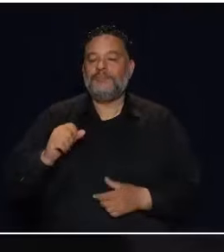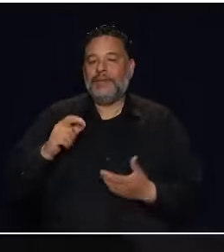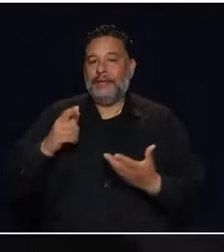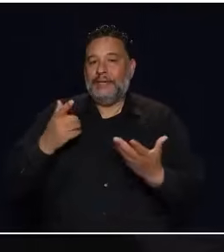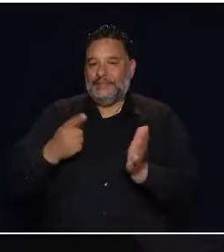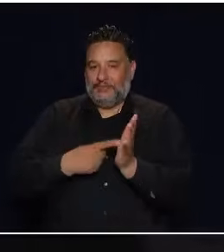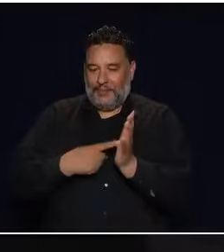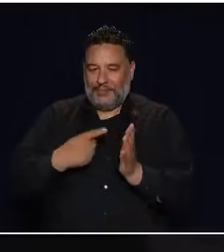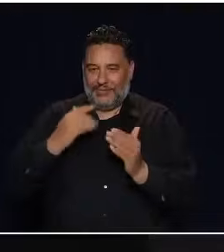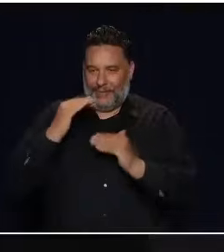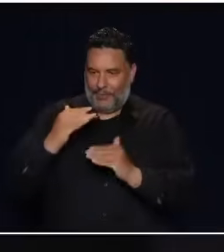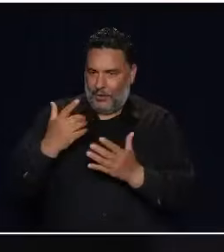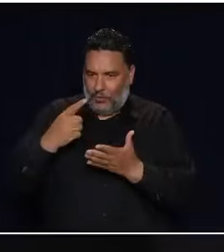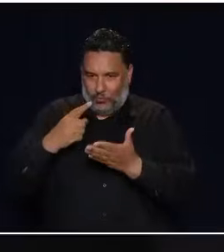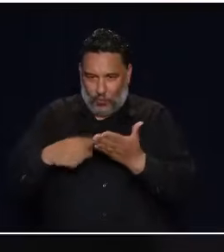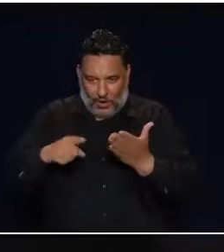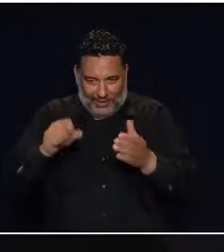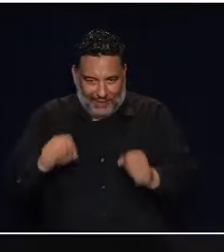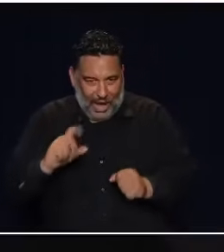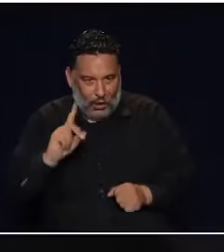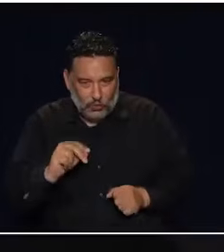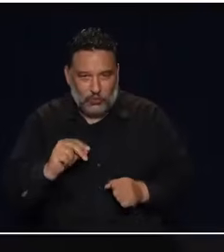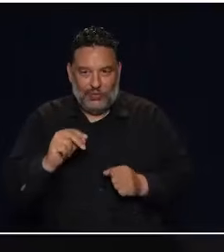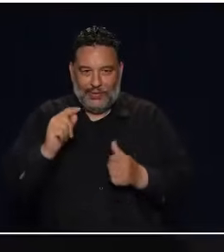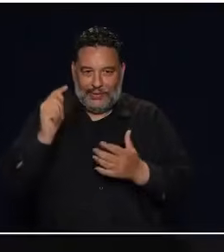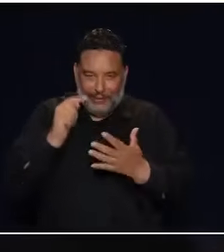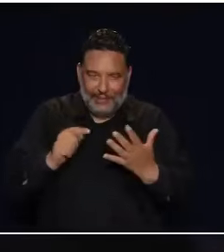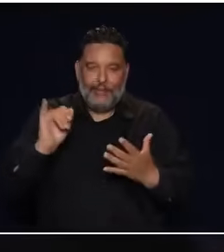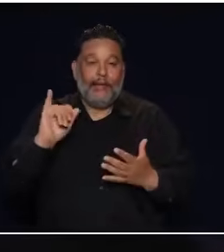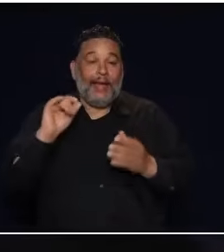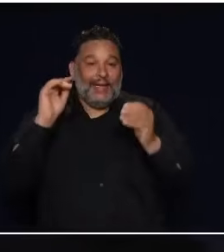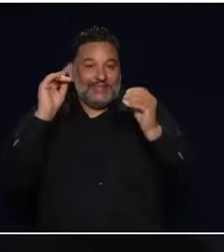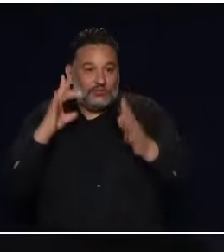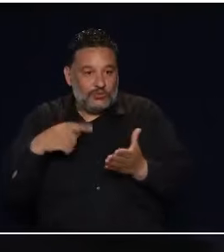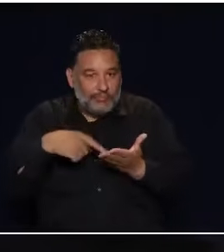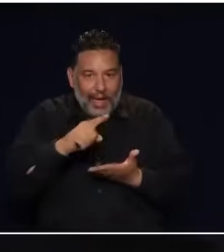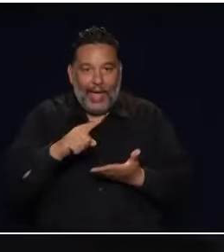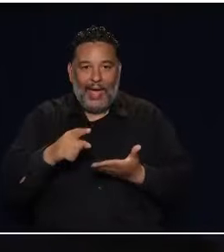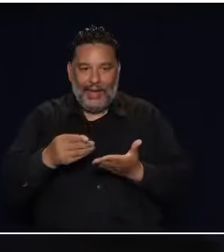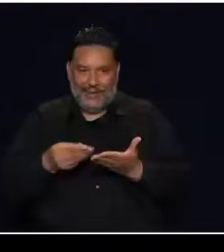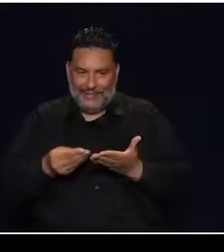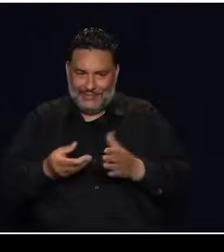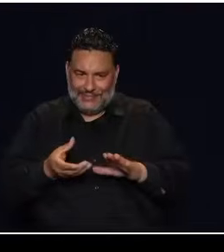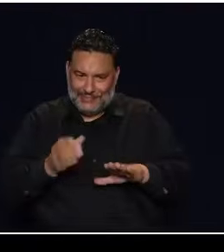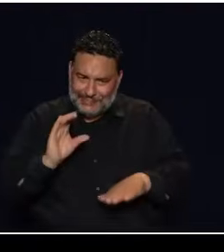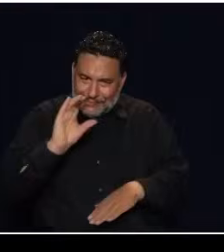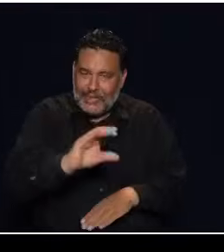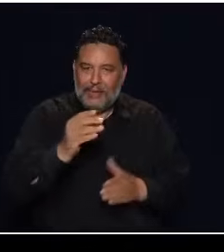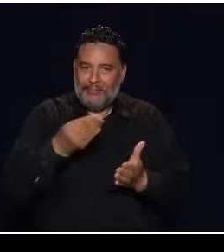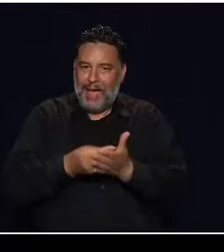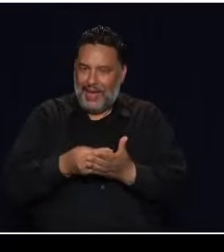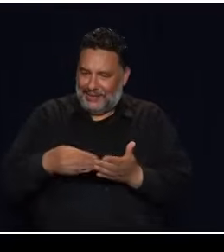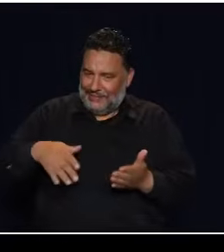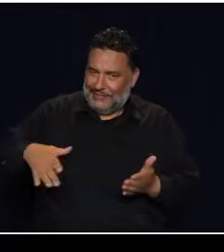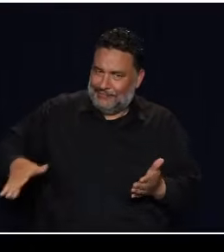THIS POSITION CAN BE LIMITED AT TIMES IN WHAT YOU CAN DO, FOR INSTANCE, WHEN IT COMES TO